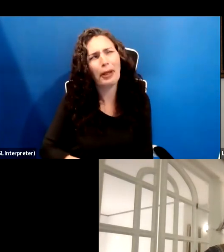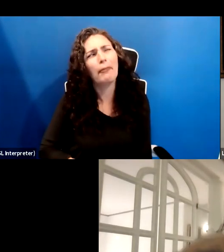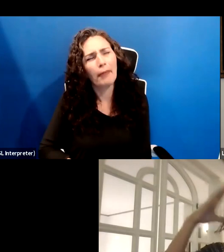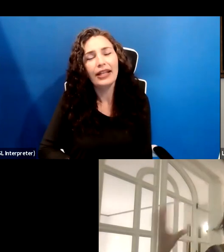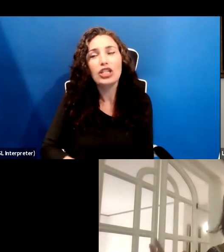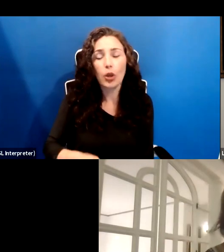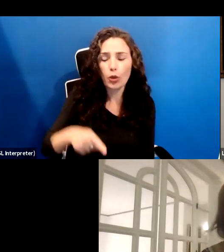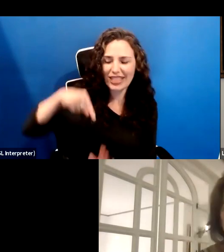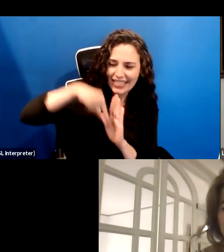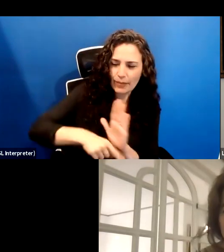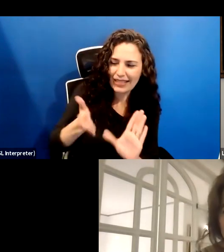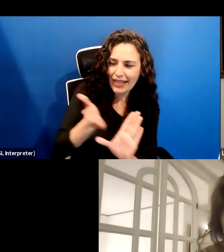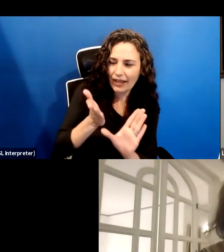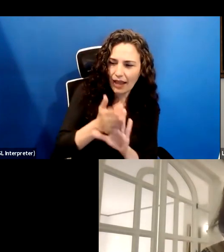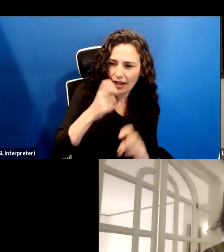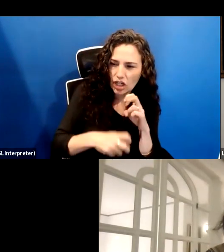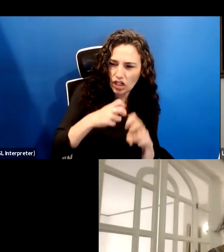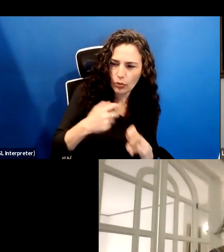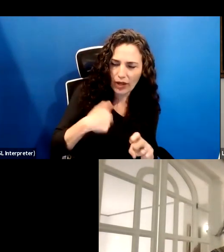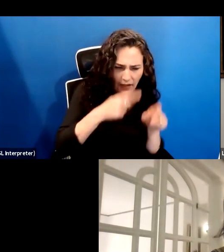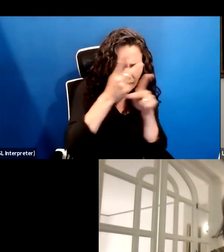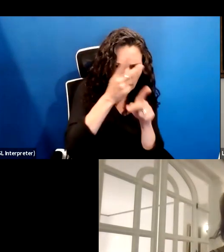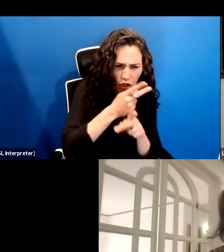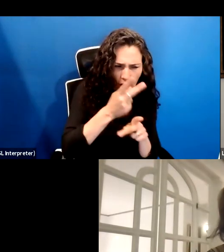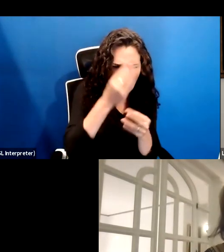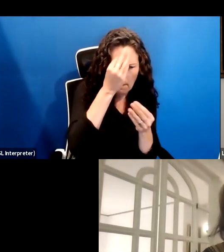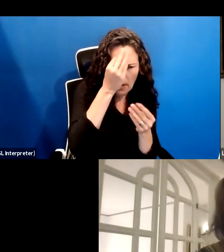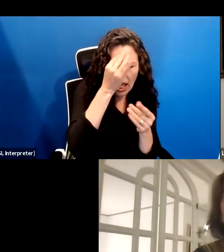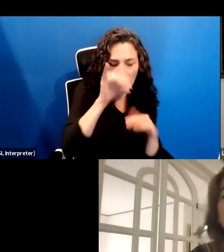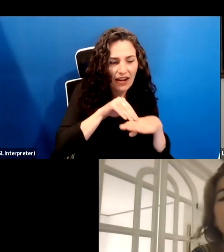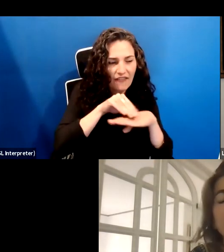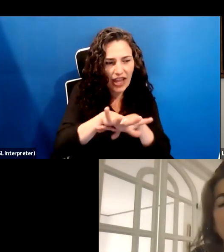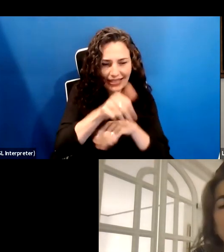affect everything that we do in the world. And so I think the people felt that when they saw this.